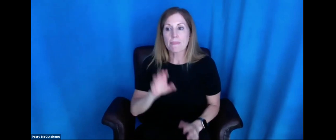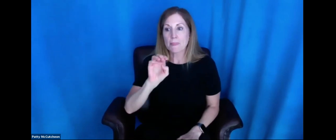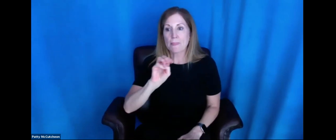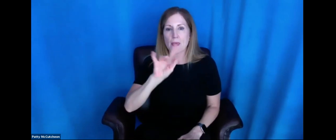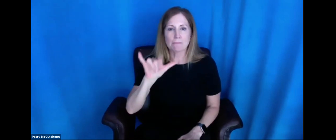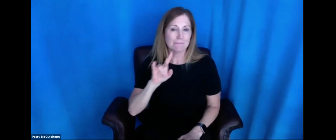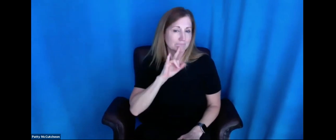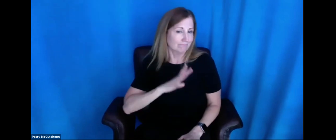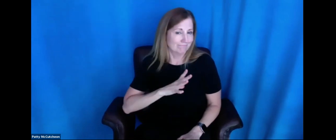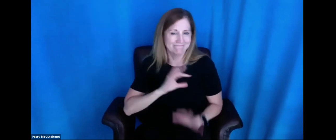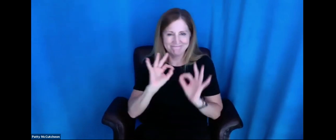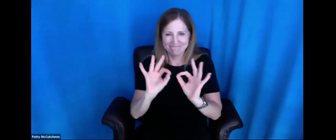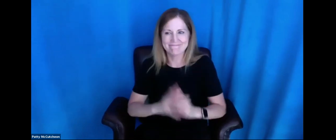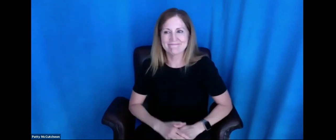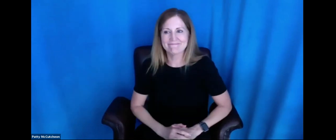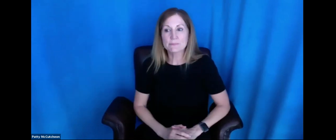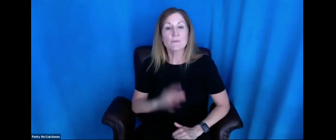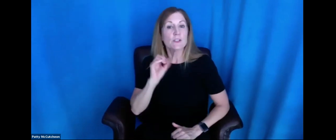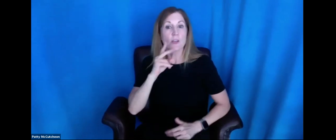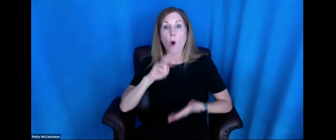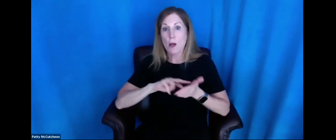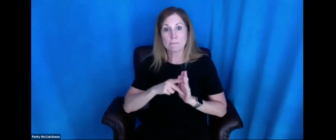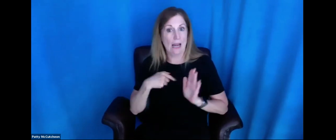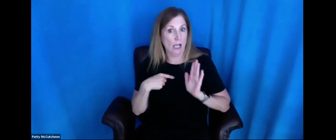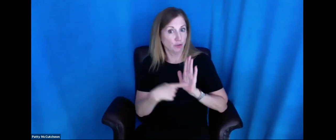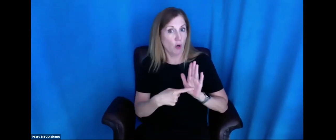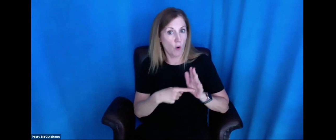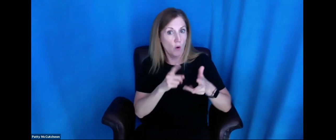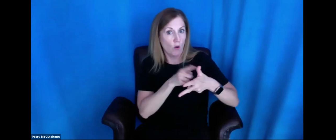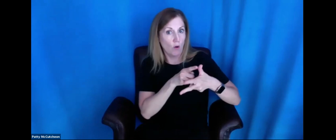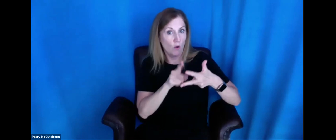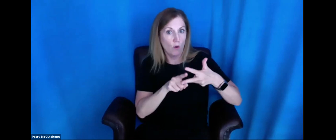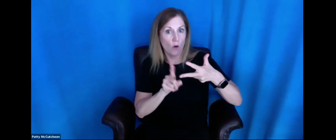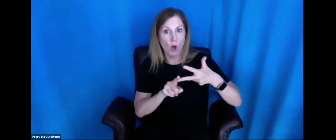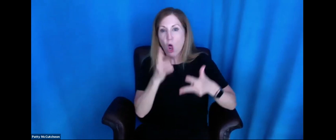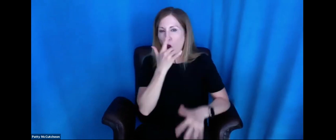So I just showed the materials that we -- I'm not sure